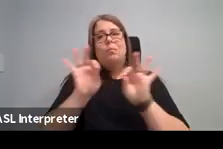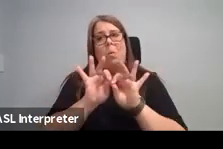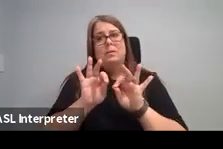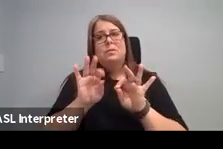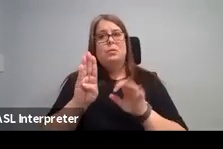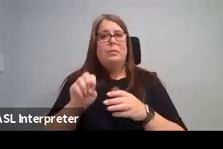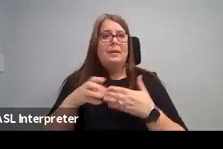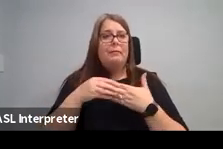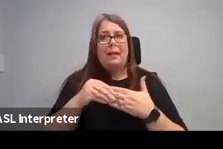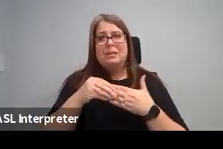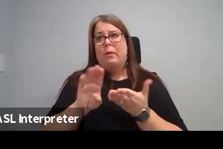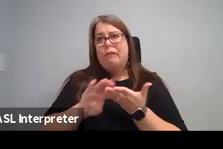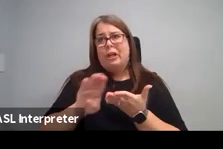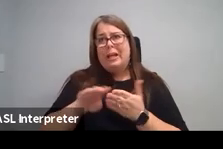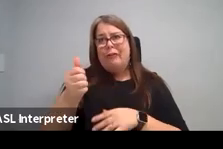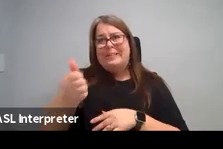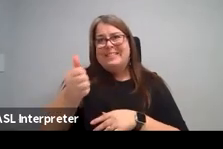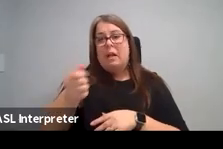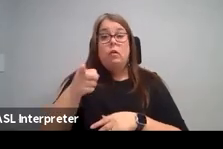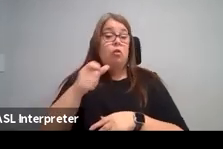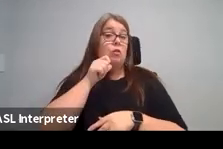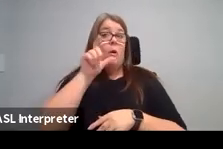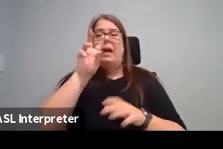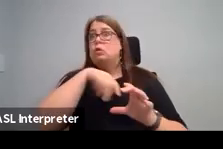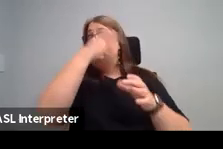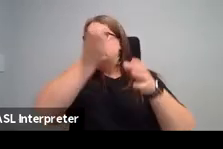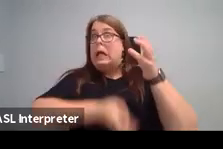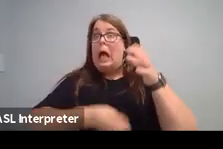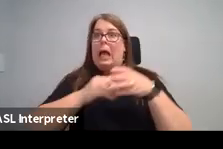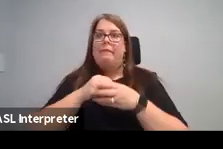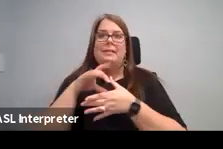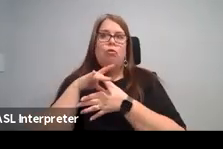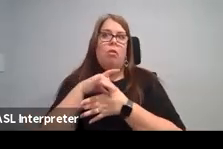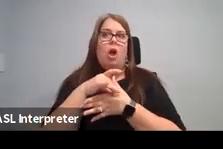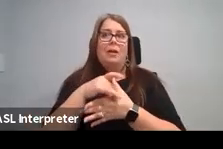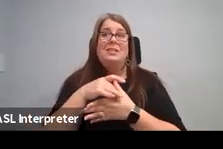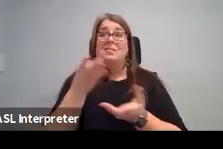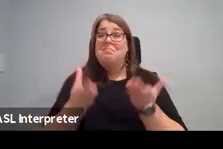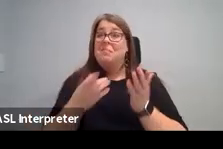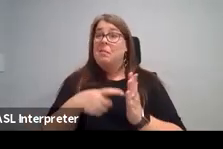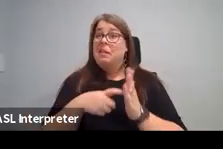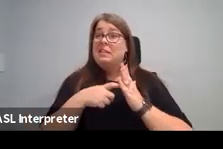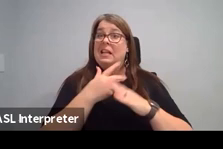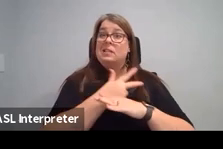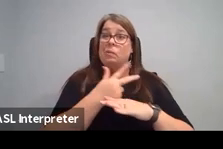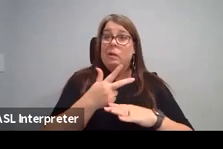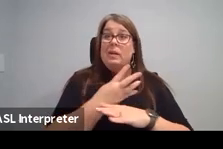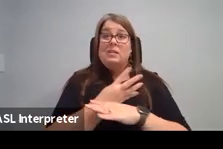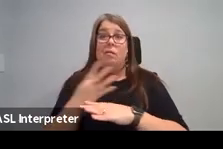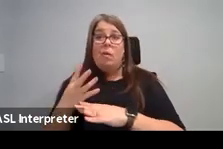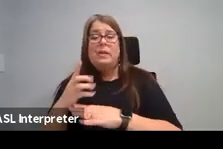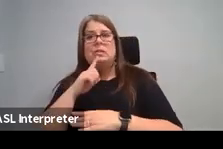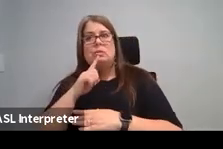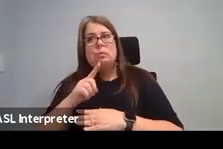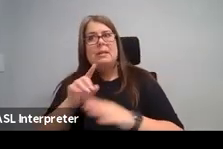Allison Frenzel : You don't have to dive into content. Sometimes it might take three, four weeks just to really settle into the structure of this new mechanism.